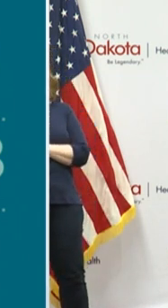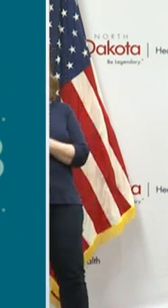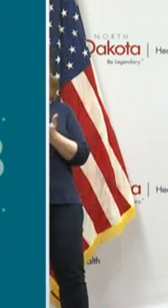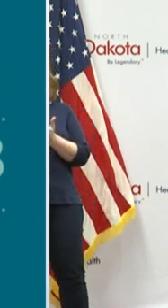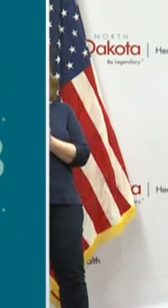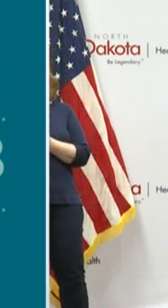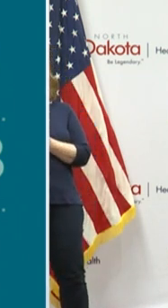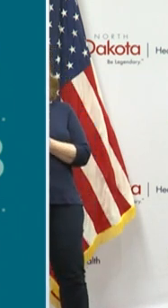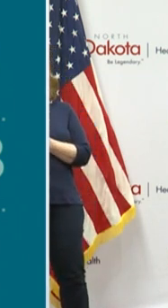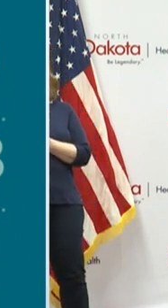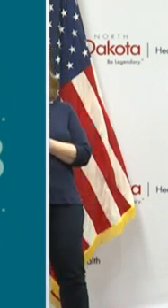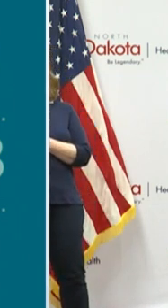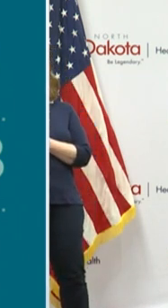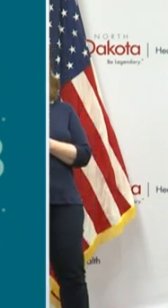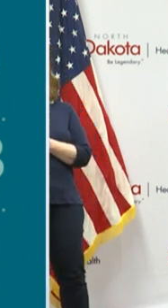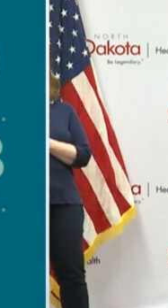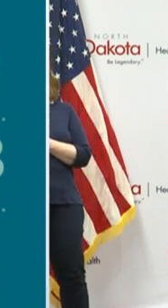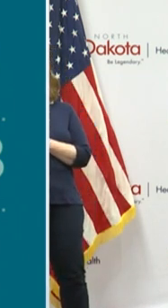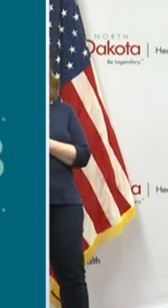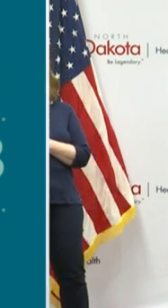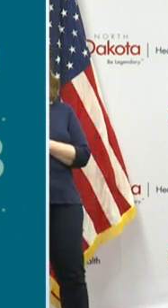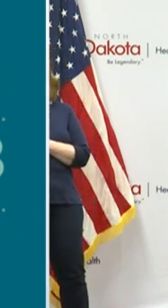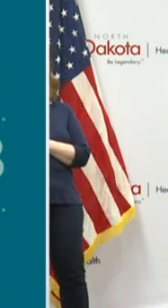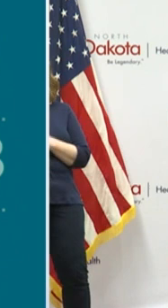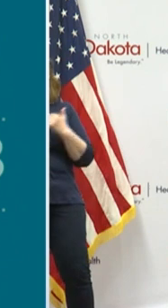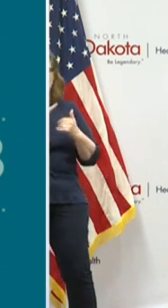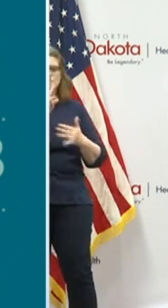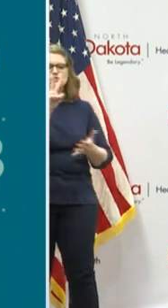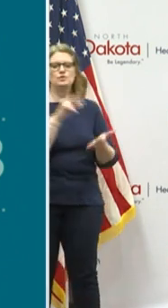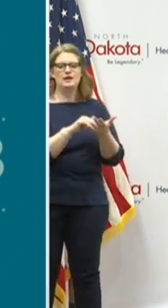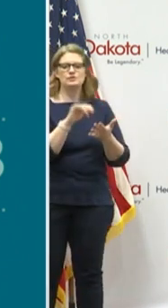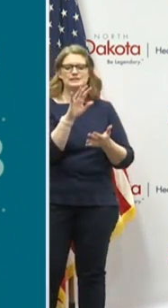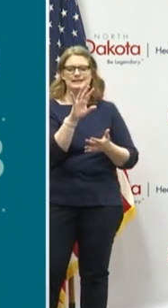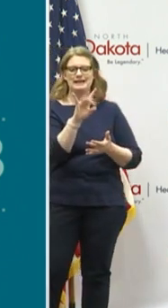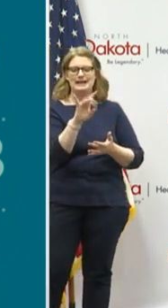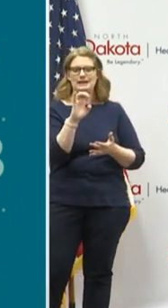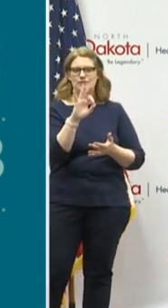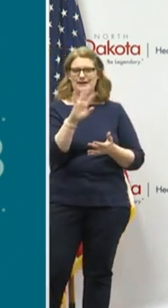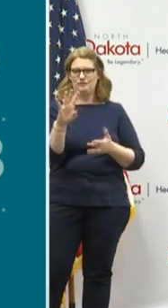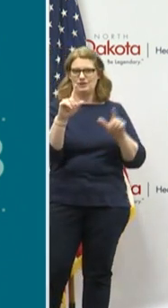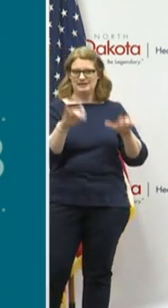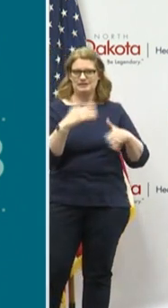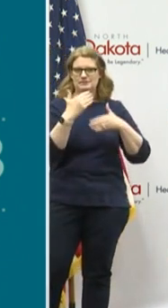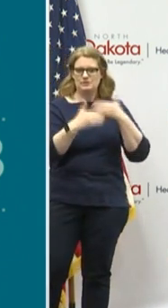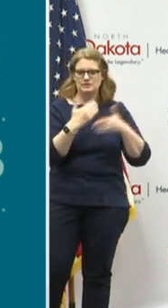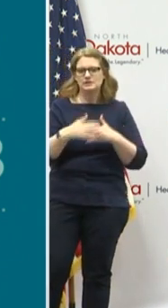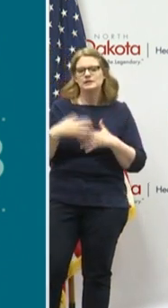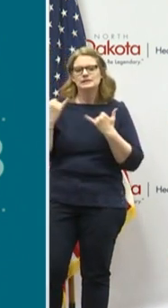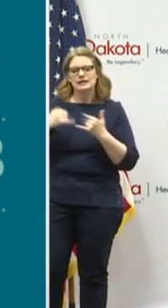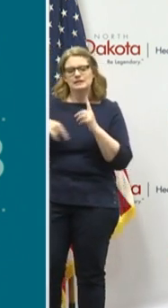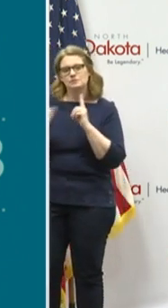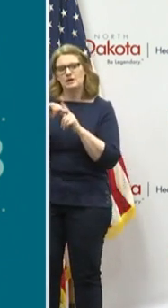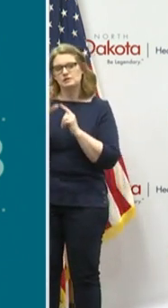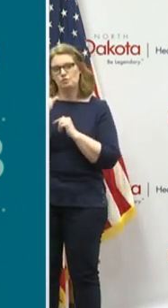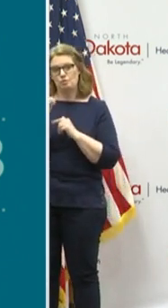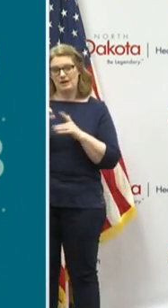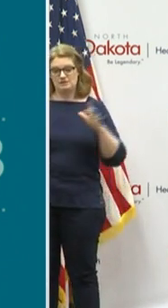COVID-19 OUT OF 2,894 TESTS, THAT BEATS THE PREVIOUS STATE